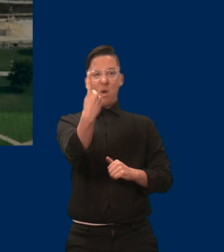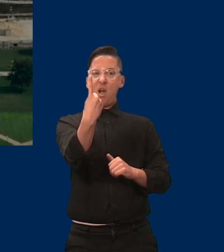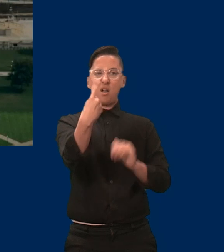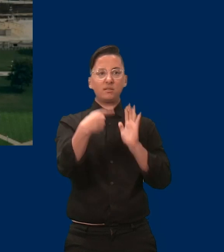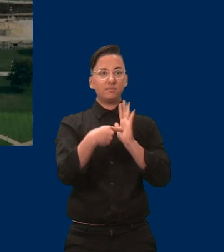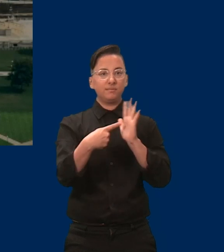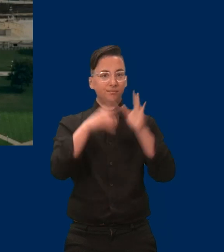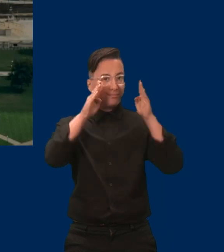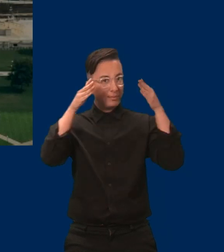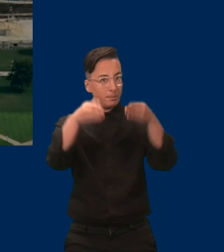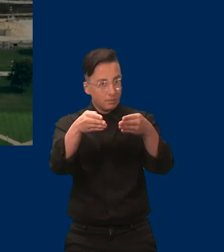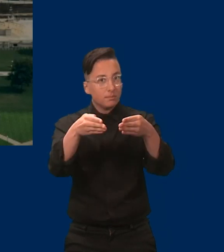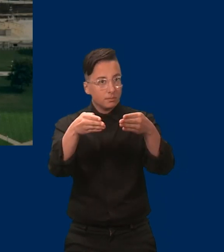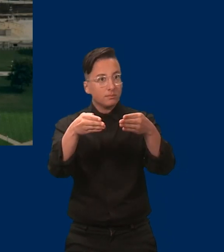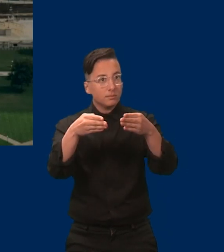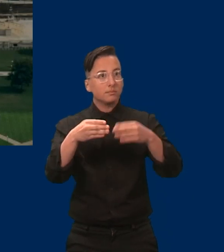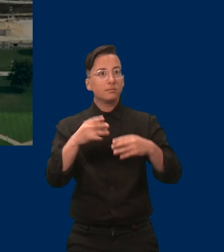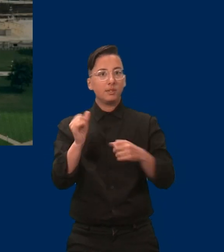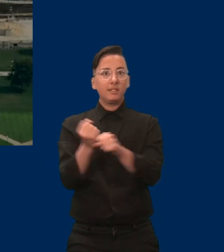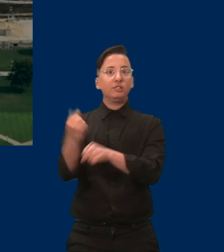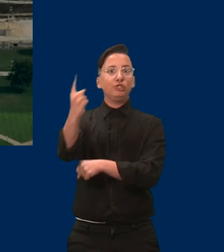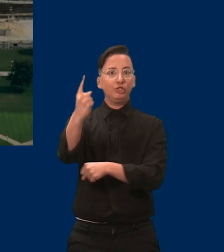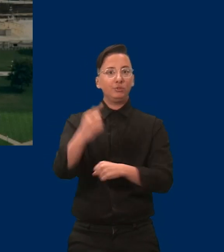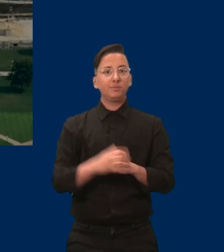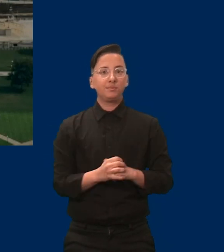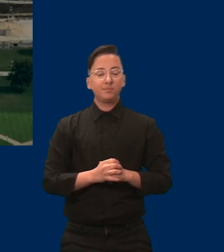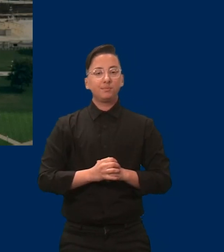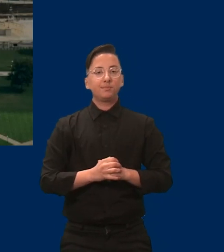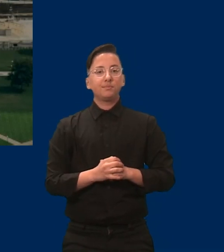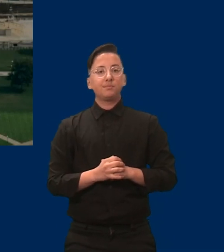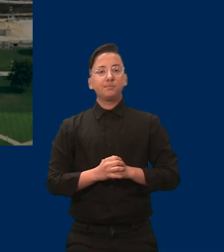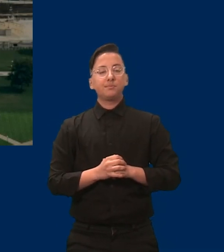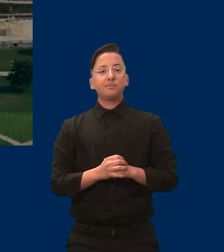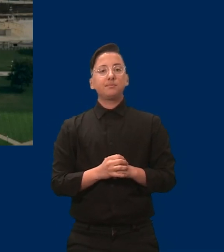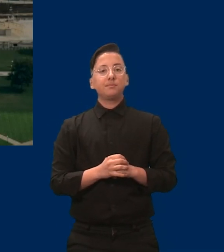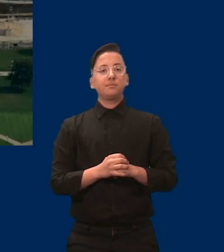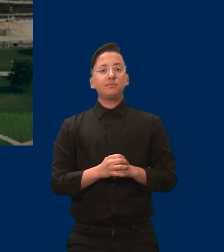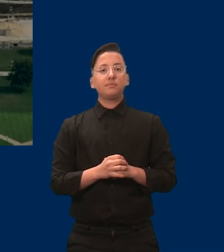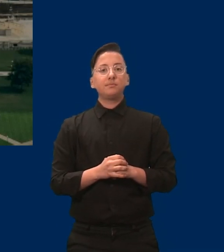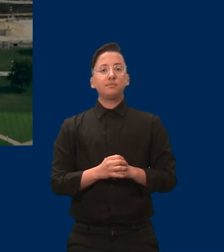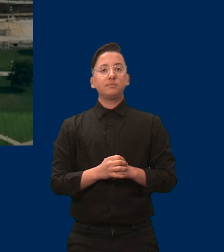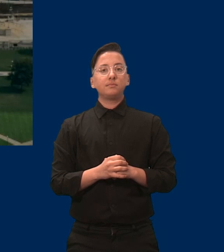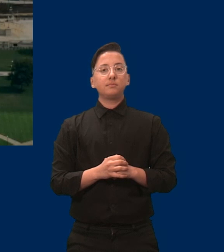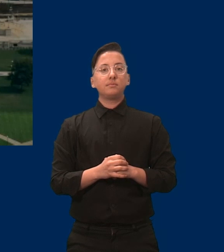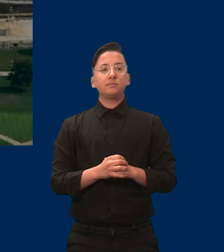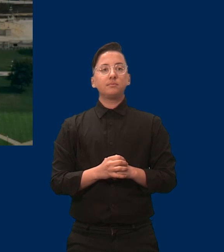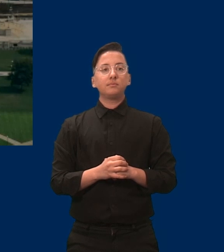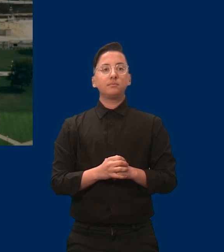on next year, and I would hope that if anyone here does not